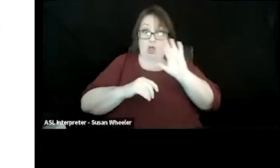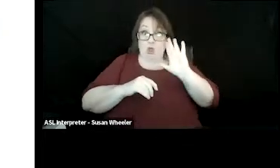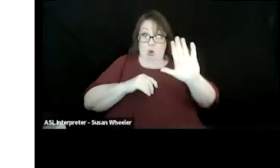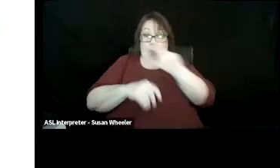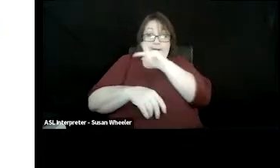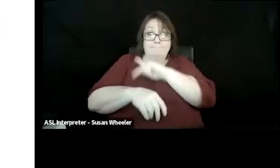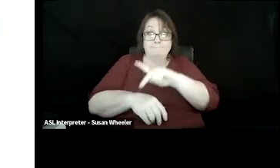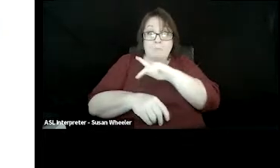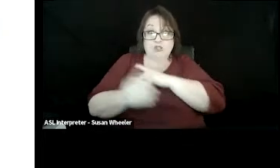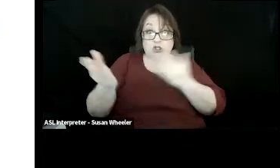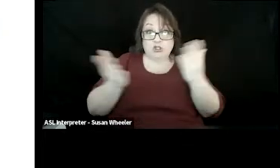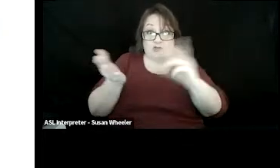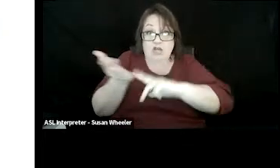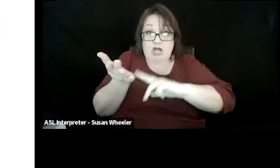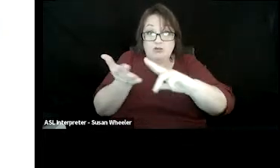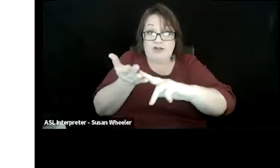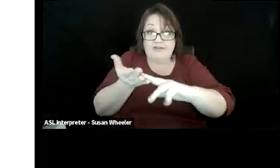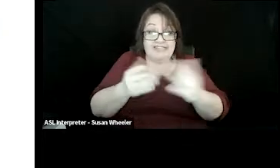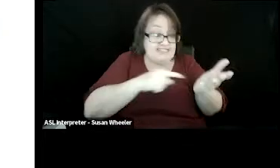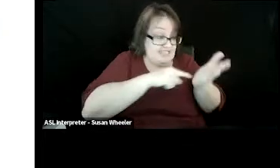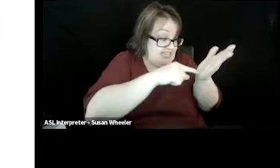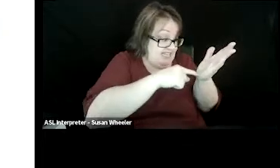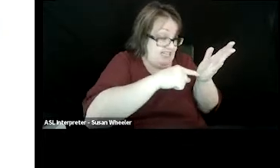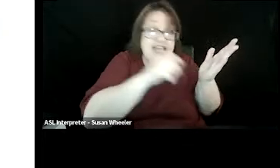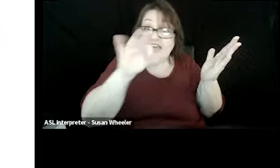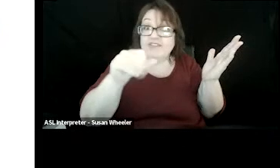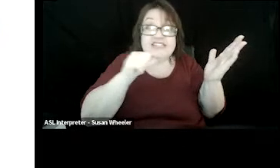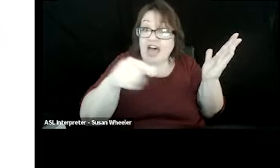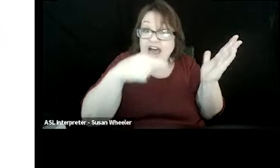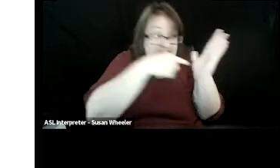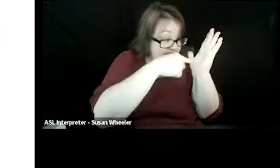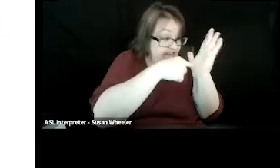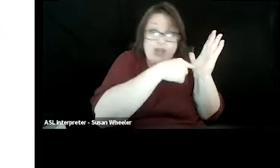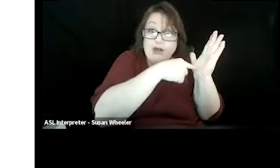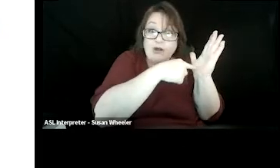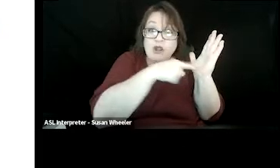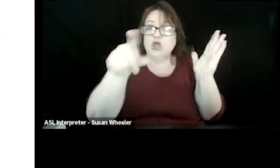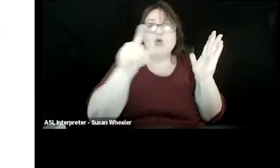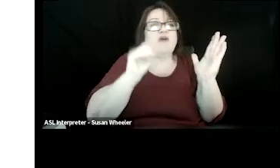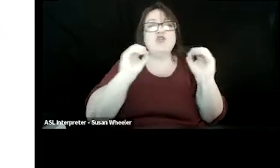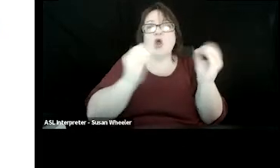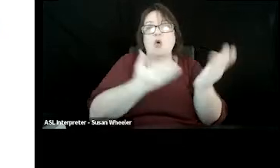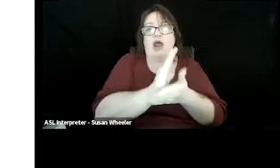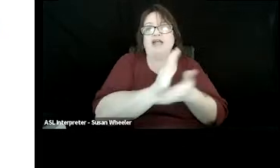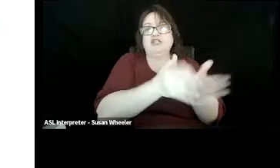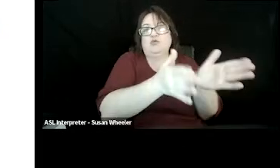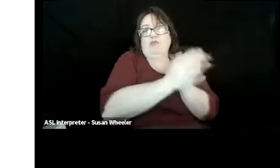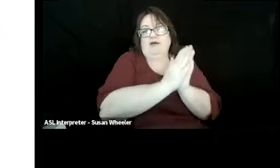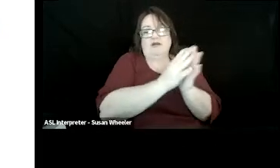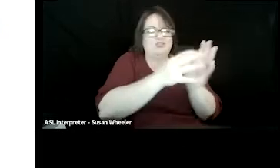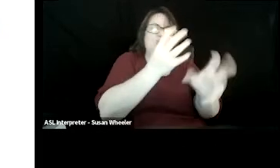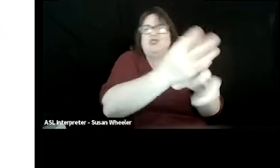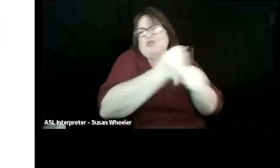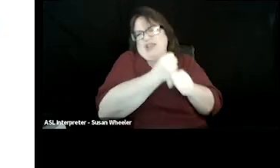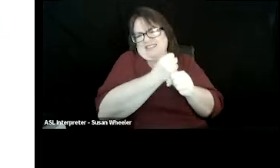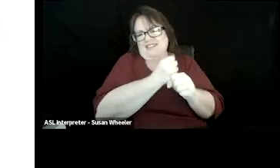that essentially says, if it's not in this agreement, you're not entitled to it. So sometimes this happens, your boss says,